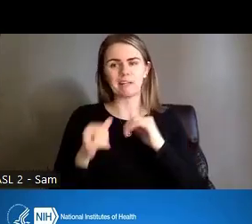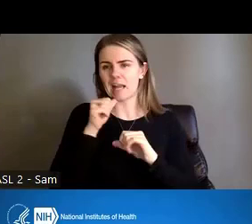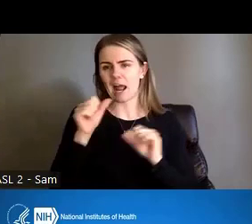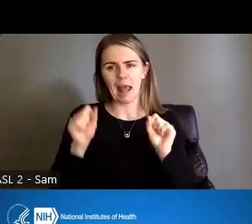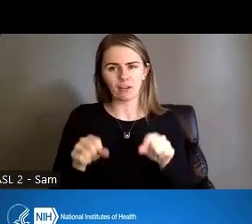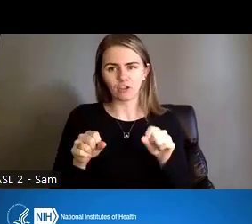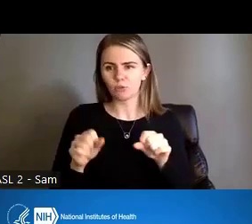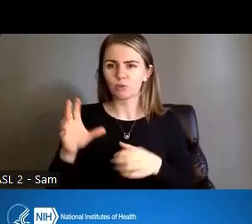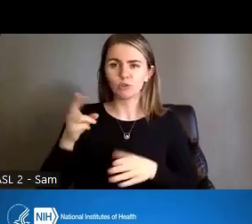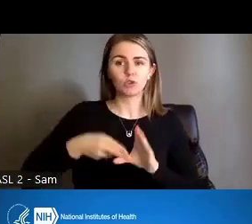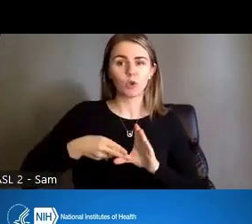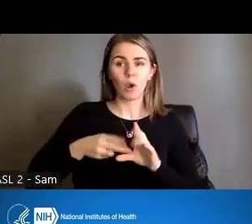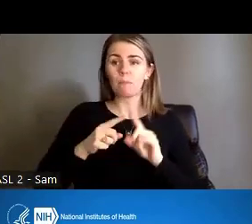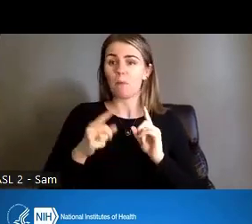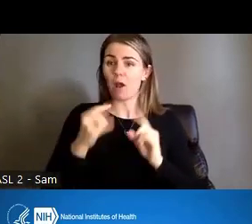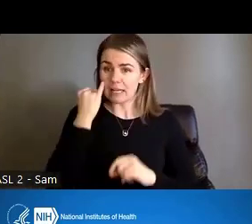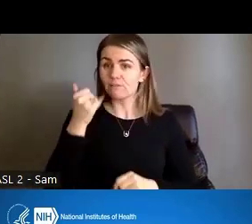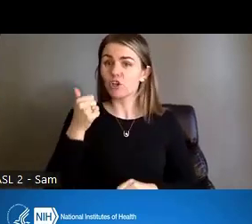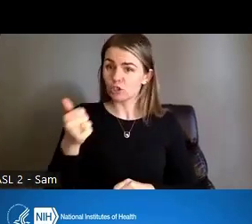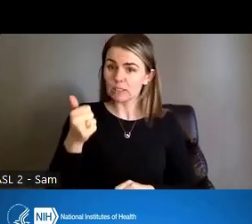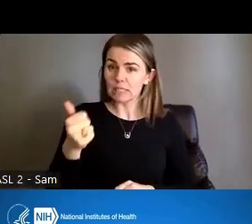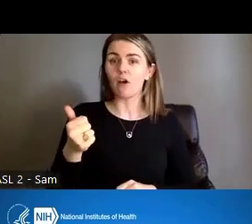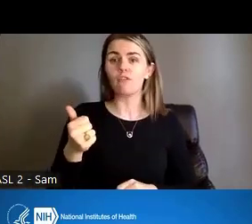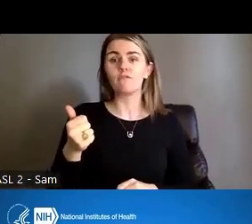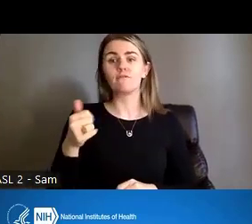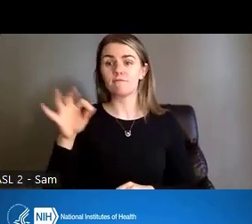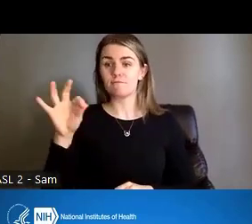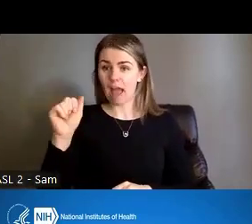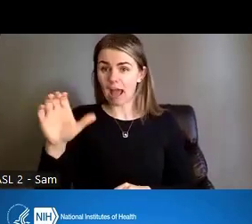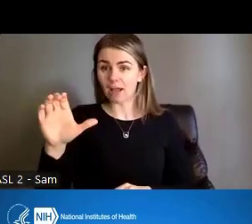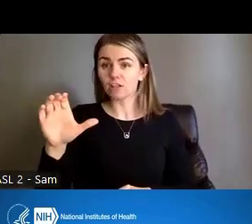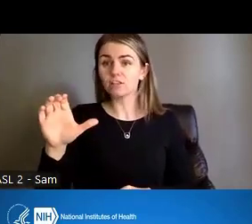and you're at the faculty level, please do look at this program.